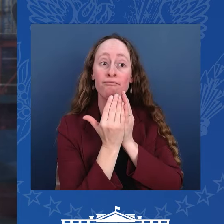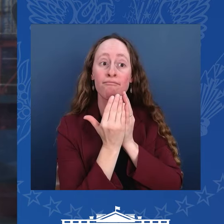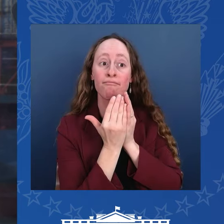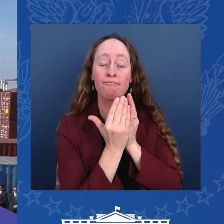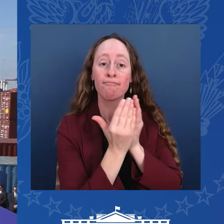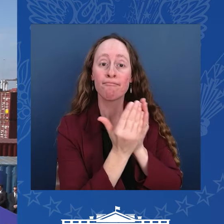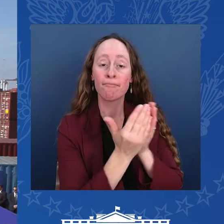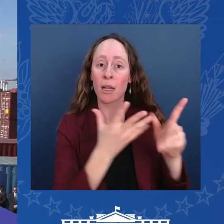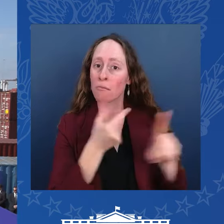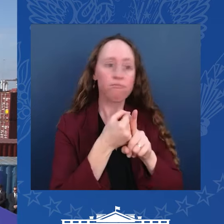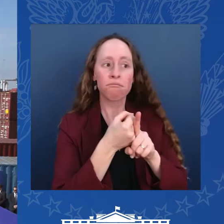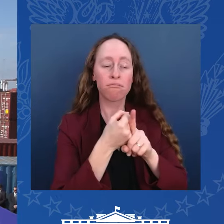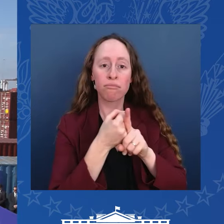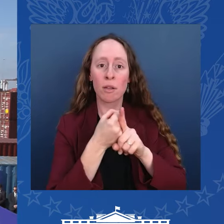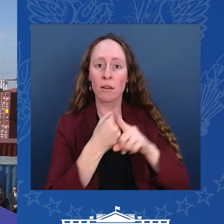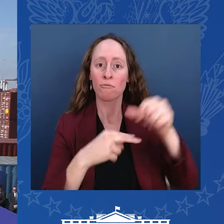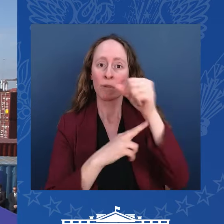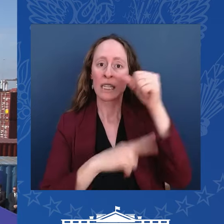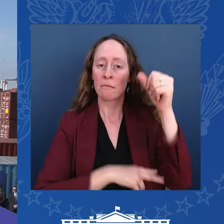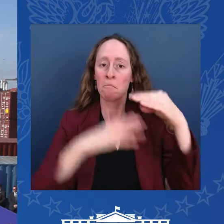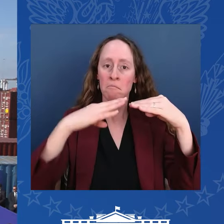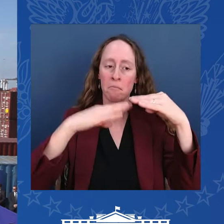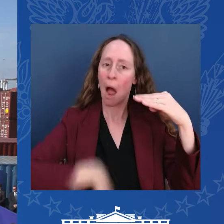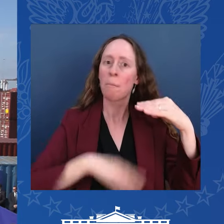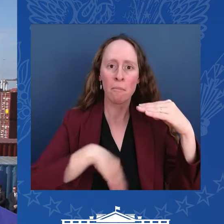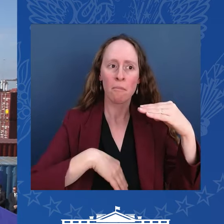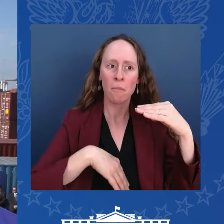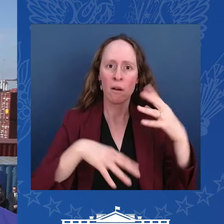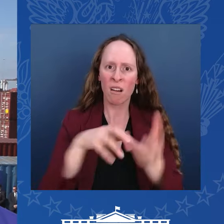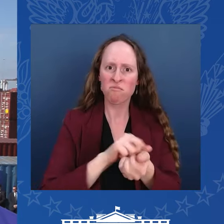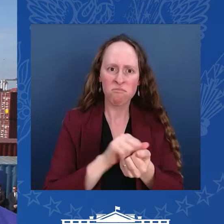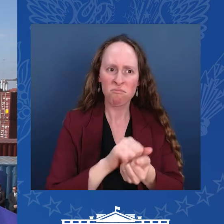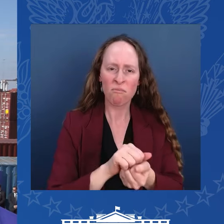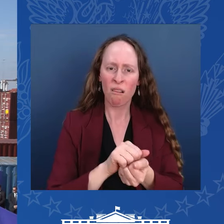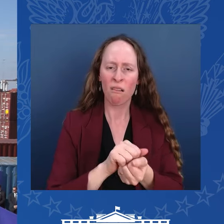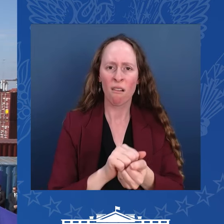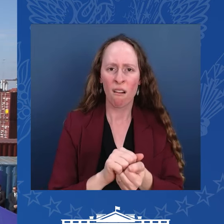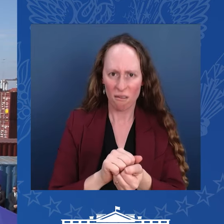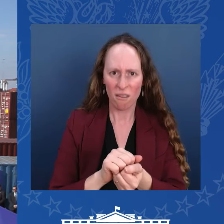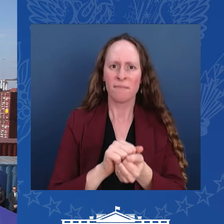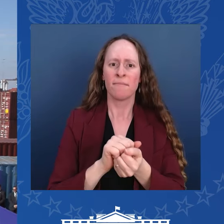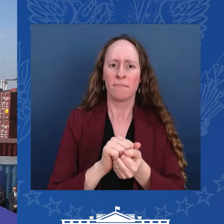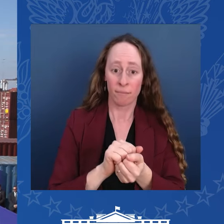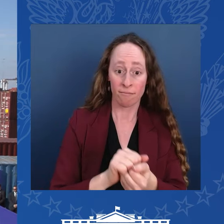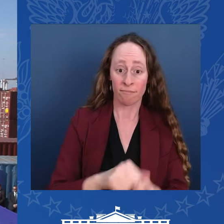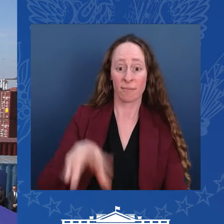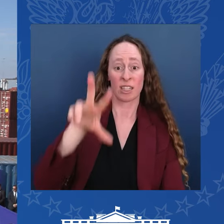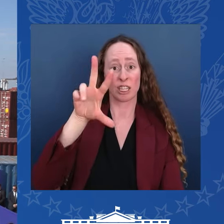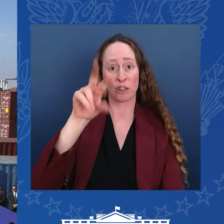like toothpicks. 30,000 people lost their daily route to work, to school and to home.